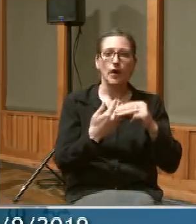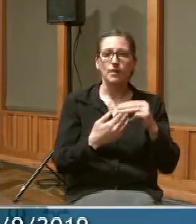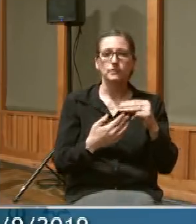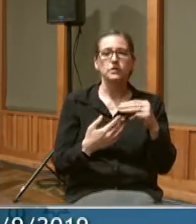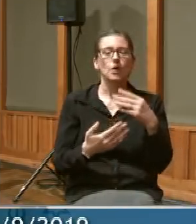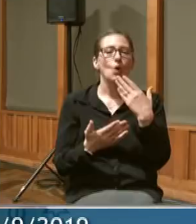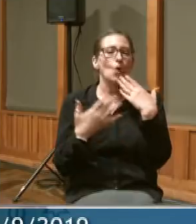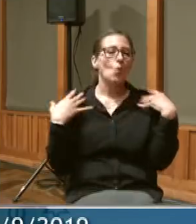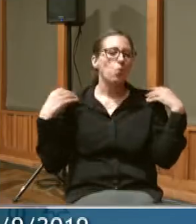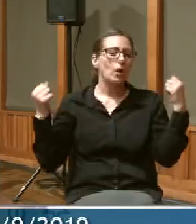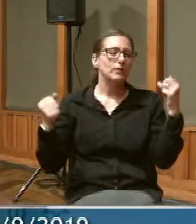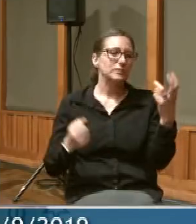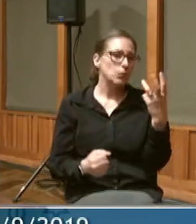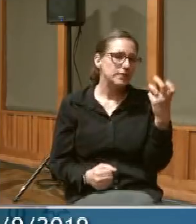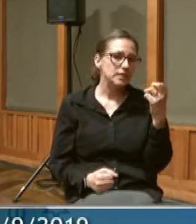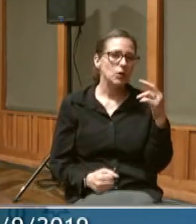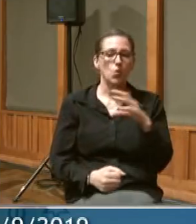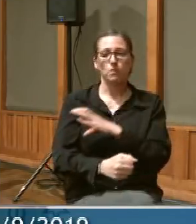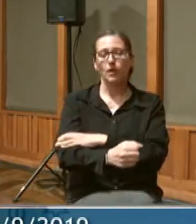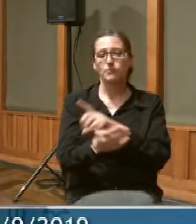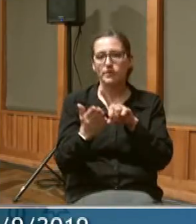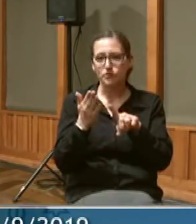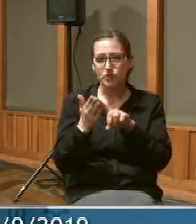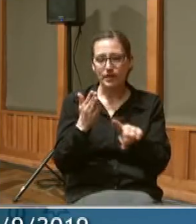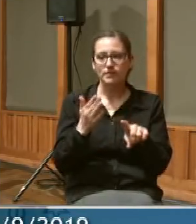COMMUNITY. THAT'S WHAT I DO THERE.